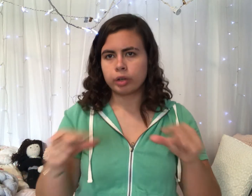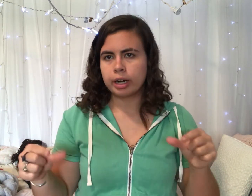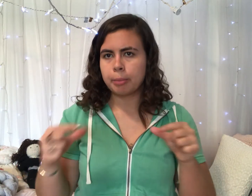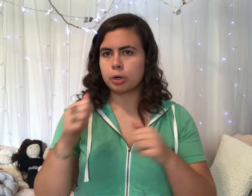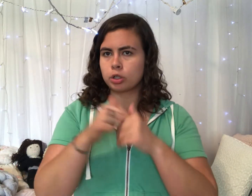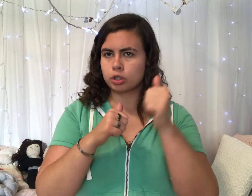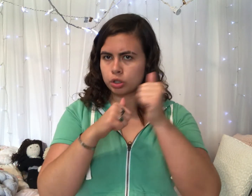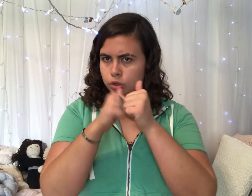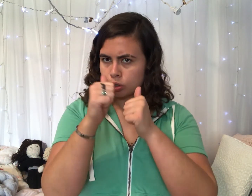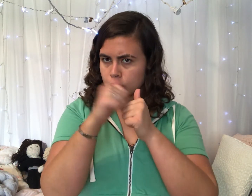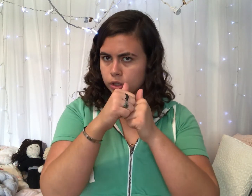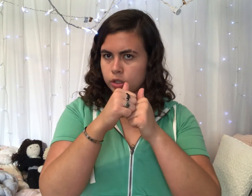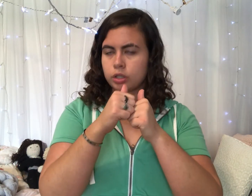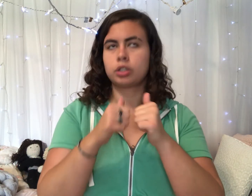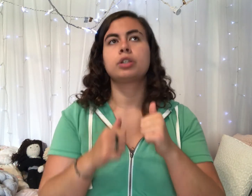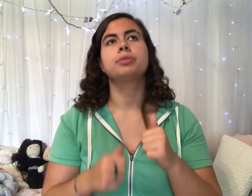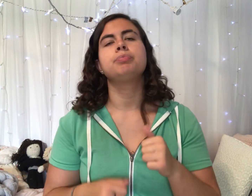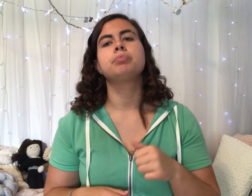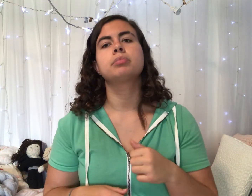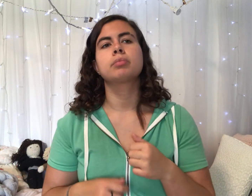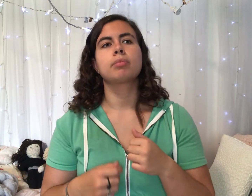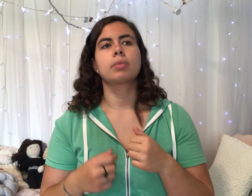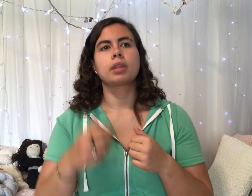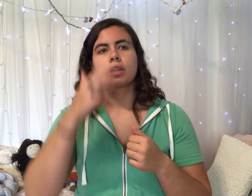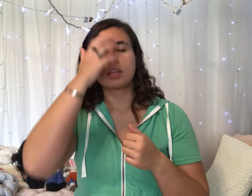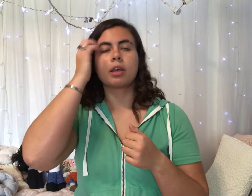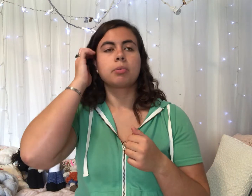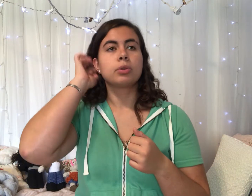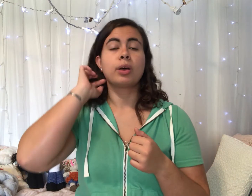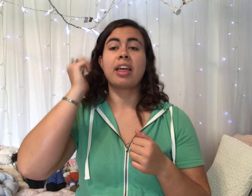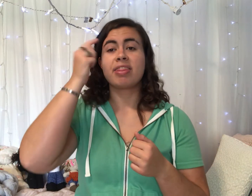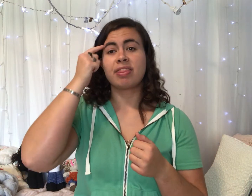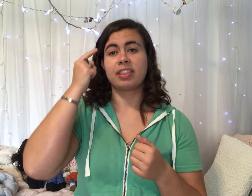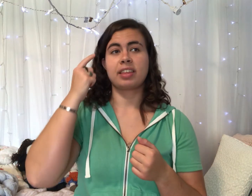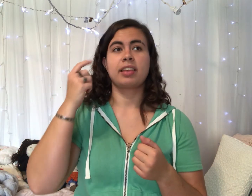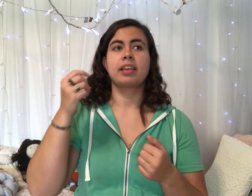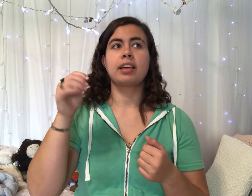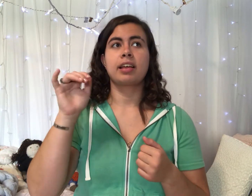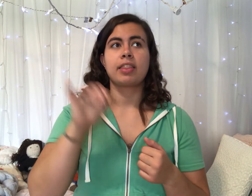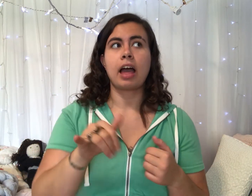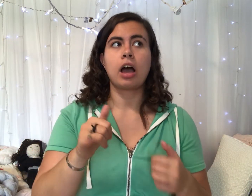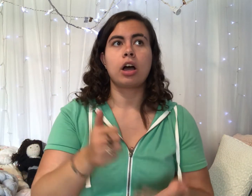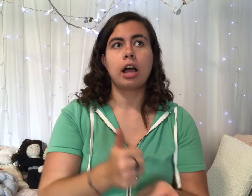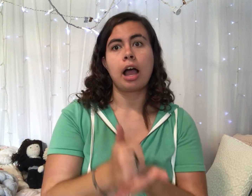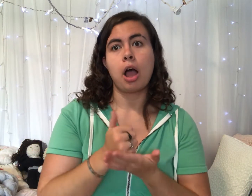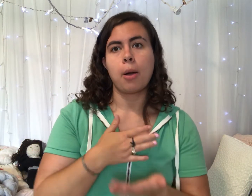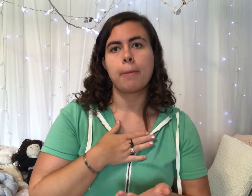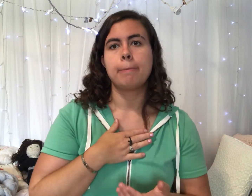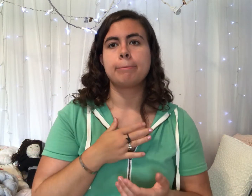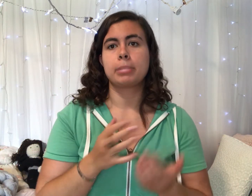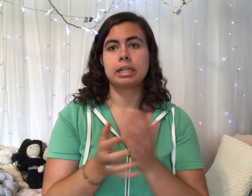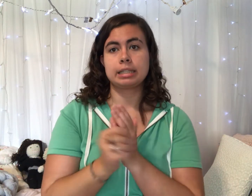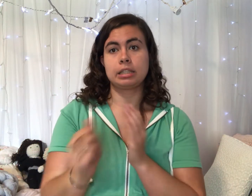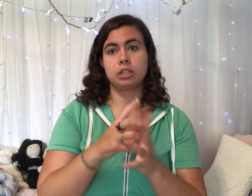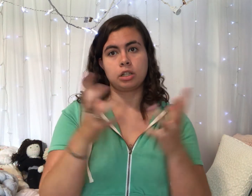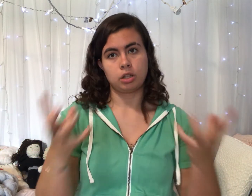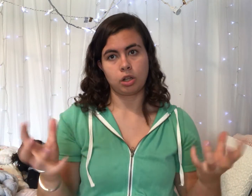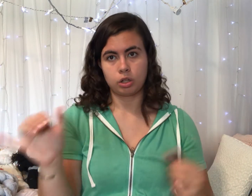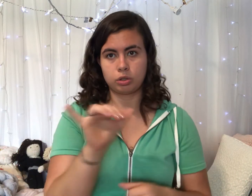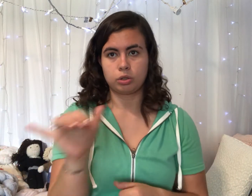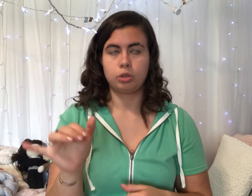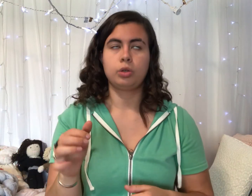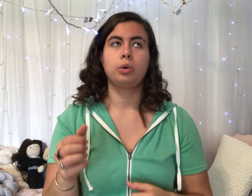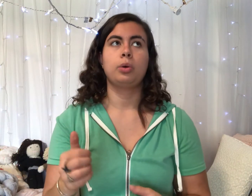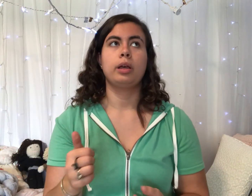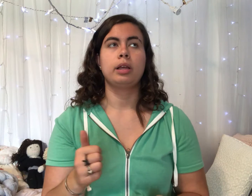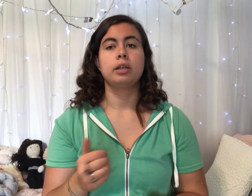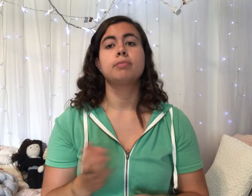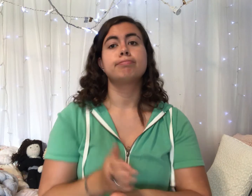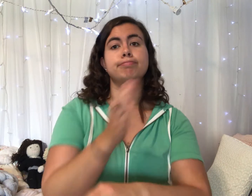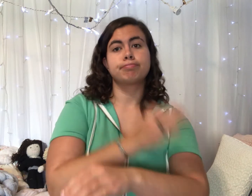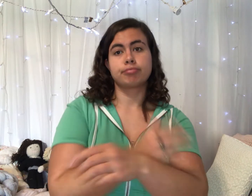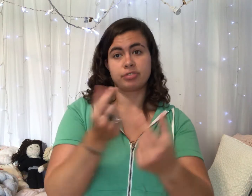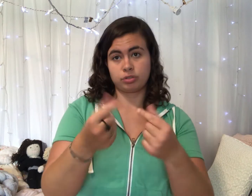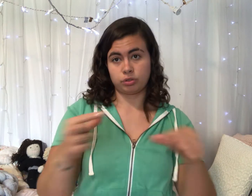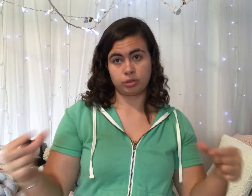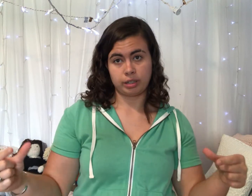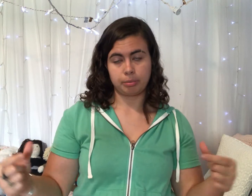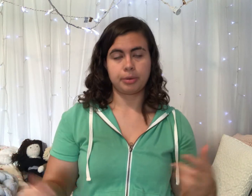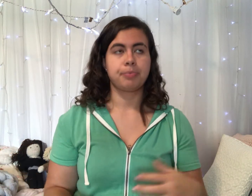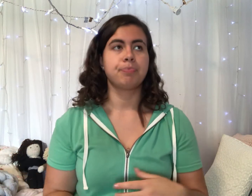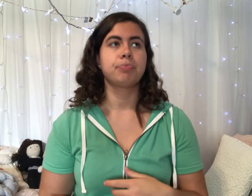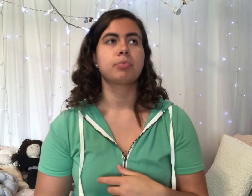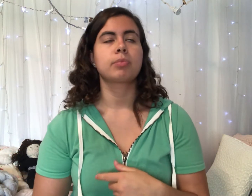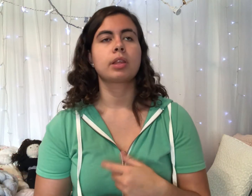and structure. I think that will help my skills a lot too and help me improve my grammar.